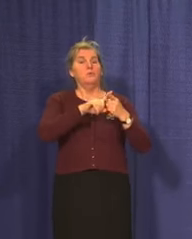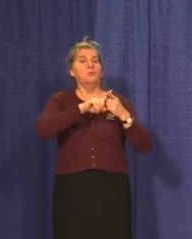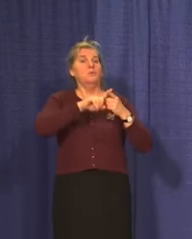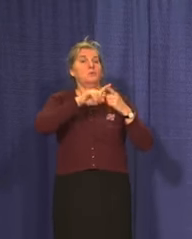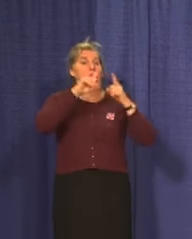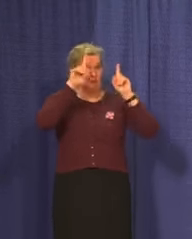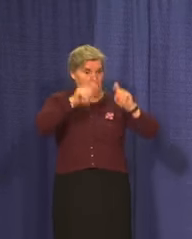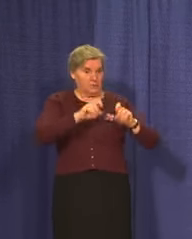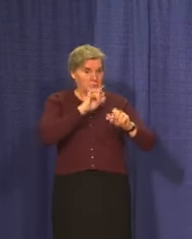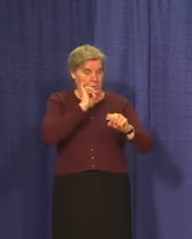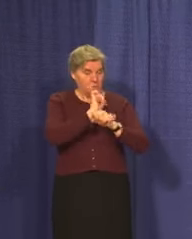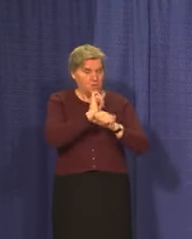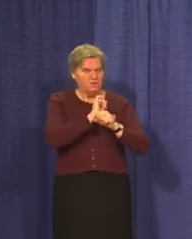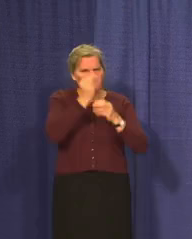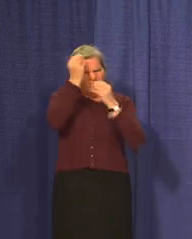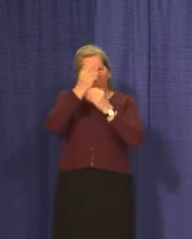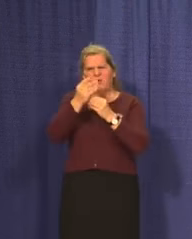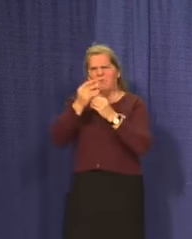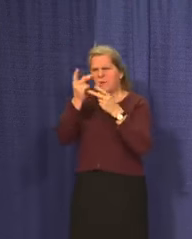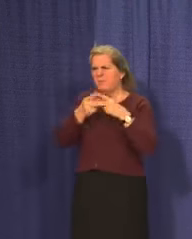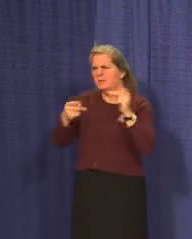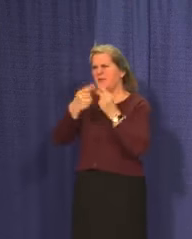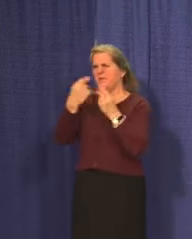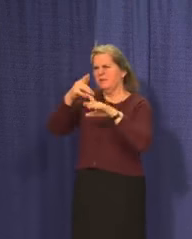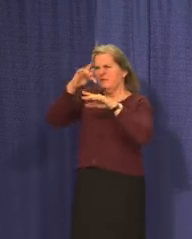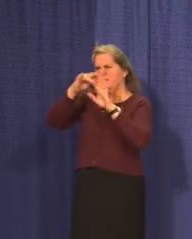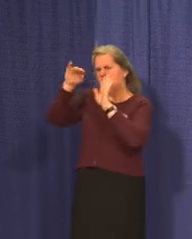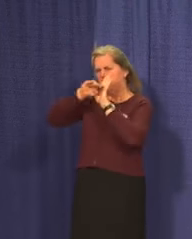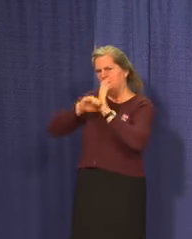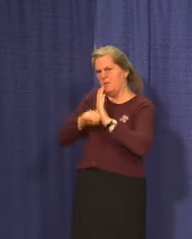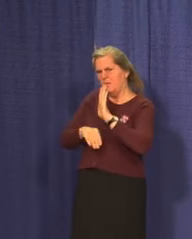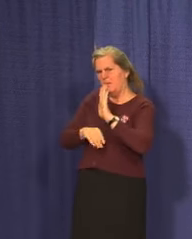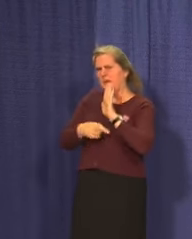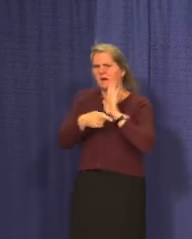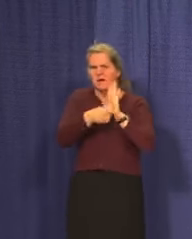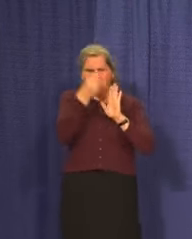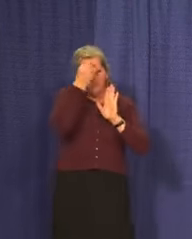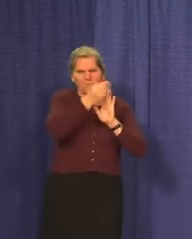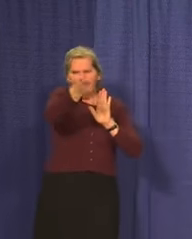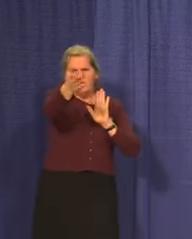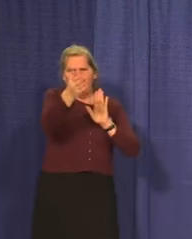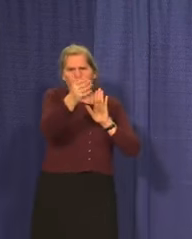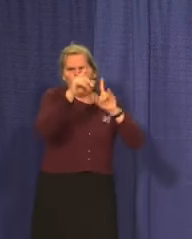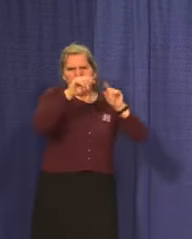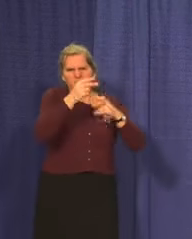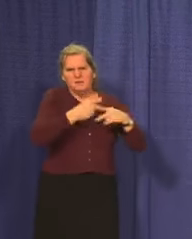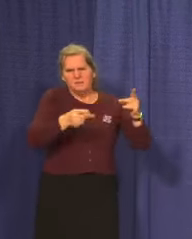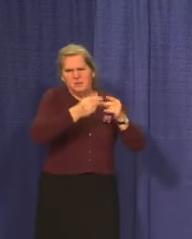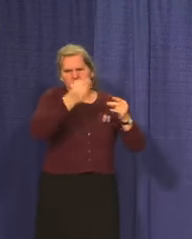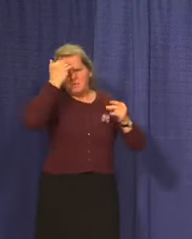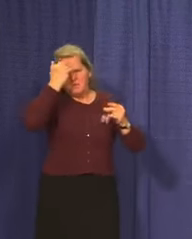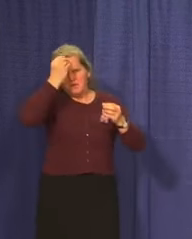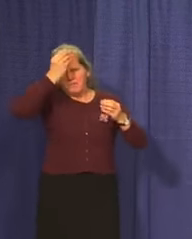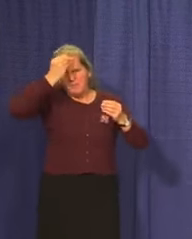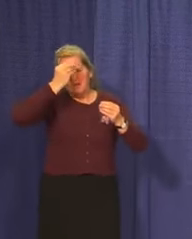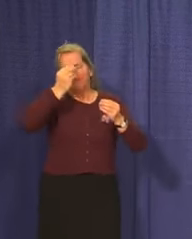EXPLOSION LOCATE -- EXPOSURE LOCATION THAT YOU ARE OUT. FOR THE REST OF US, IT'S IMPORTANT TO REITERATE, EVEN